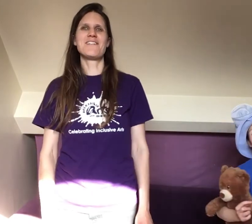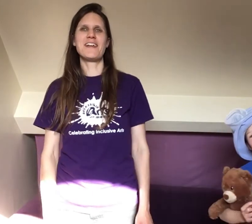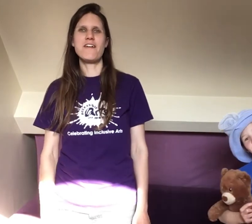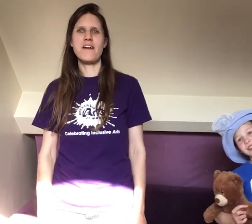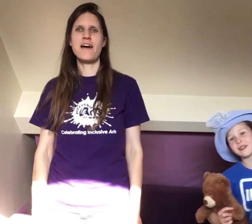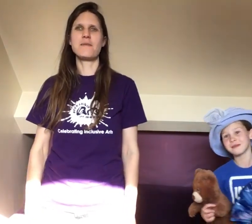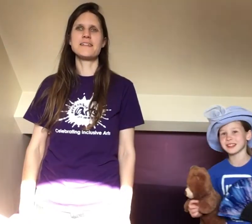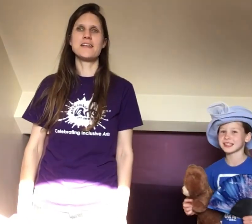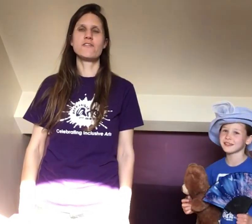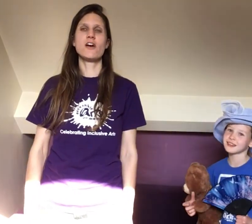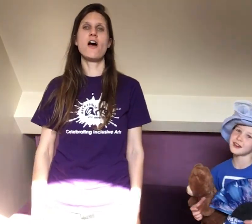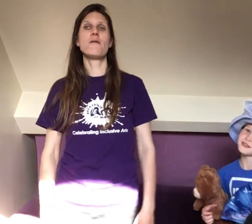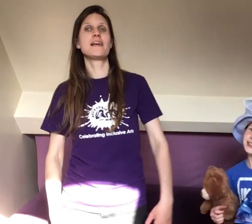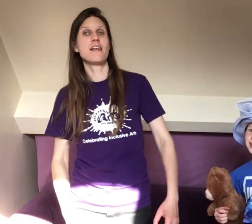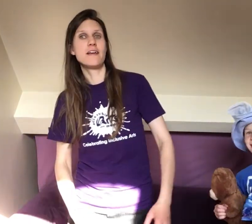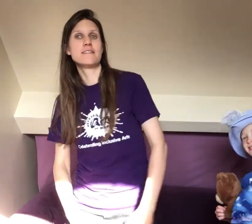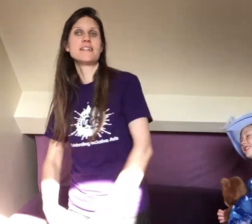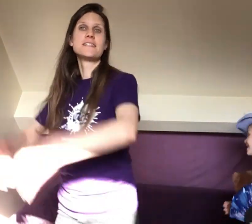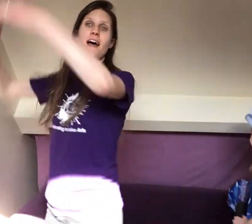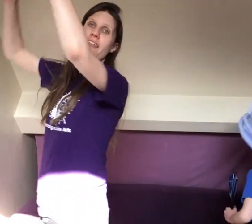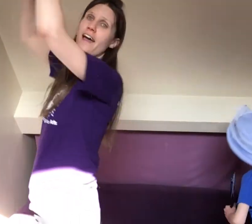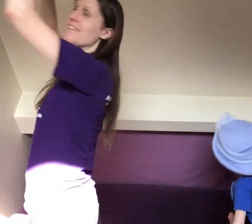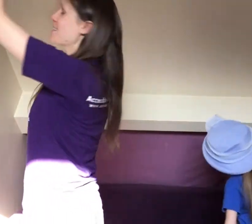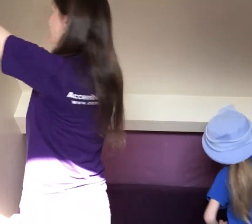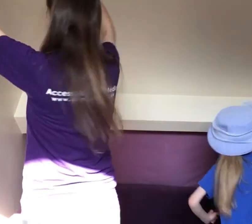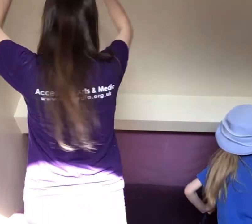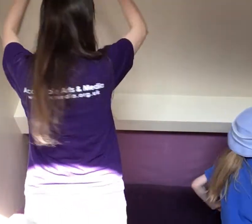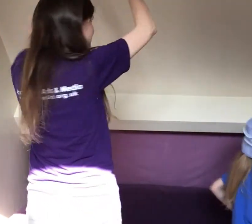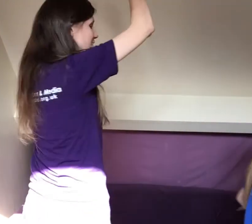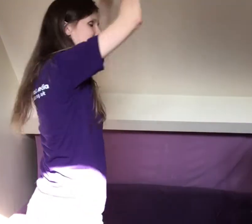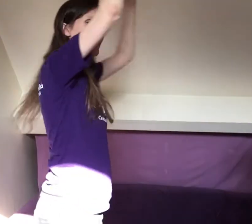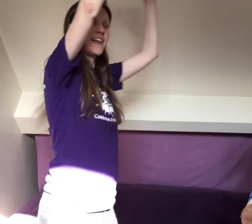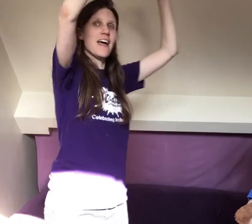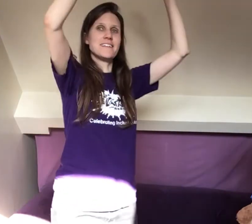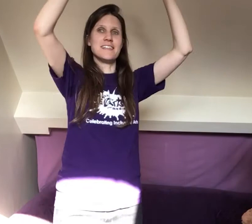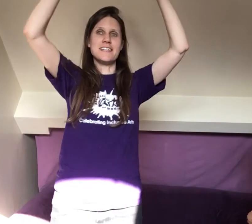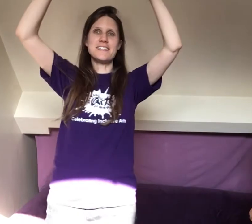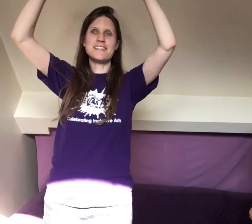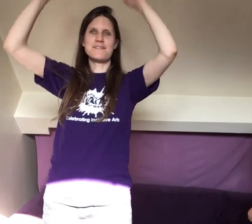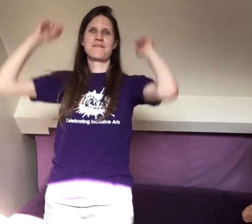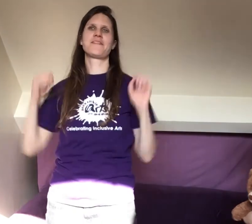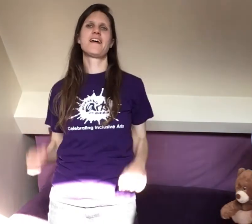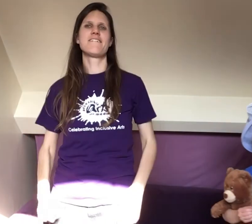when I found myself going like this, like this, like this, like this.